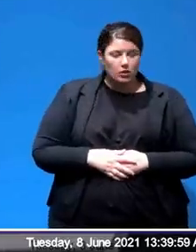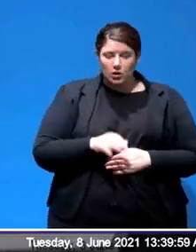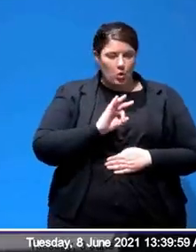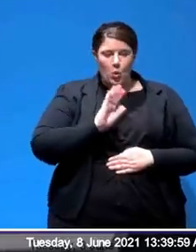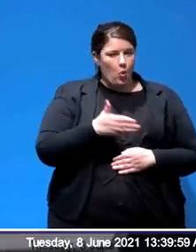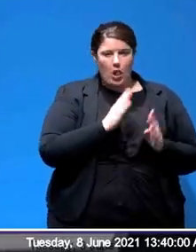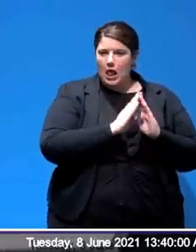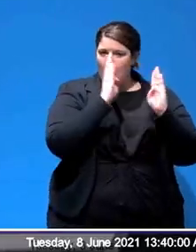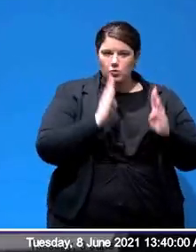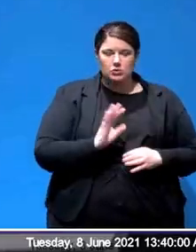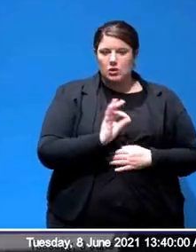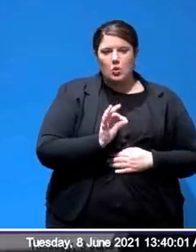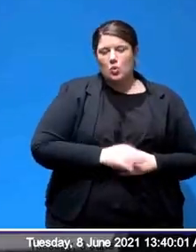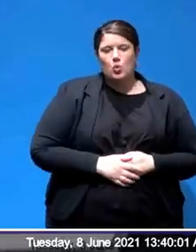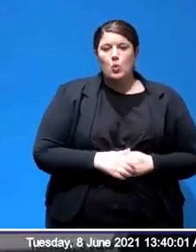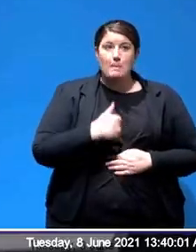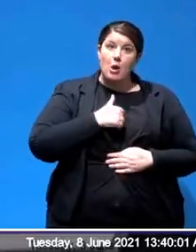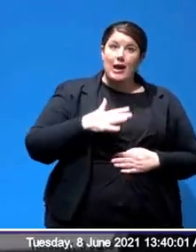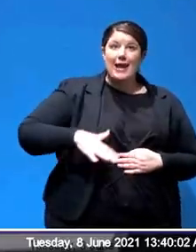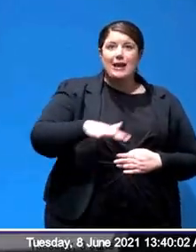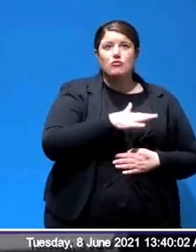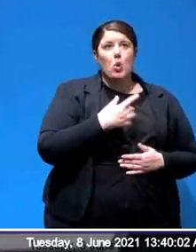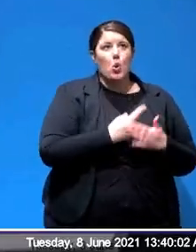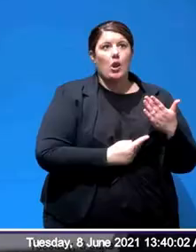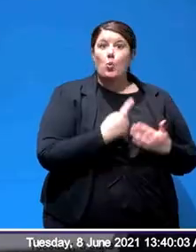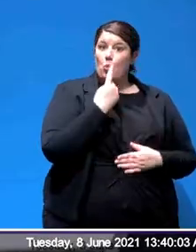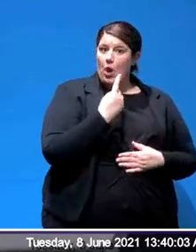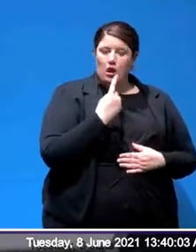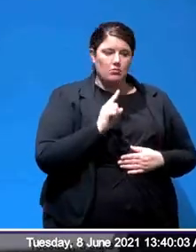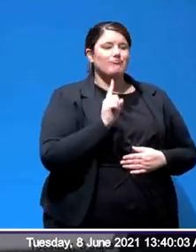At that time in my area there was only one on-site supervisor.